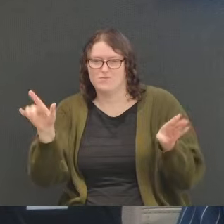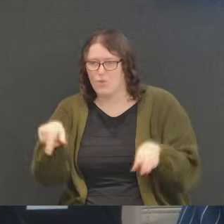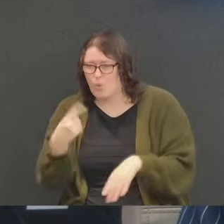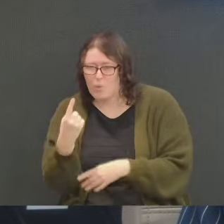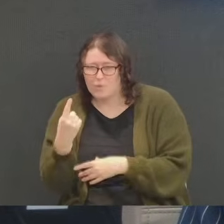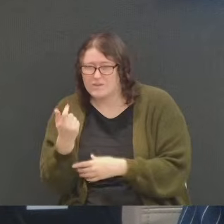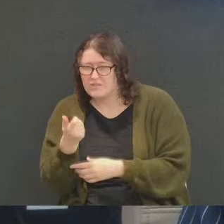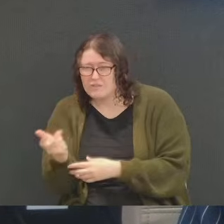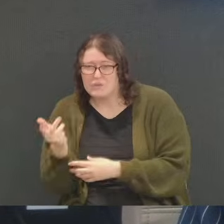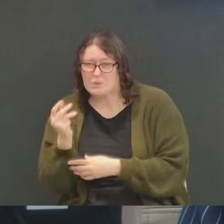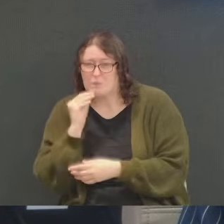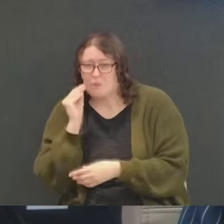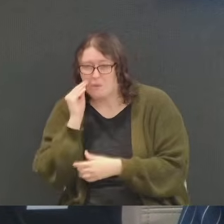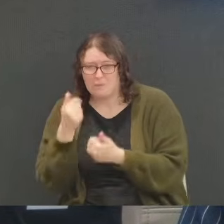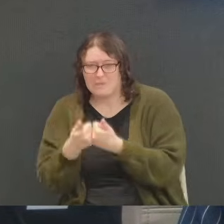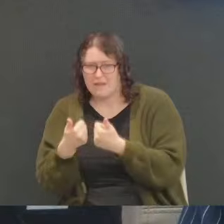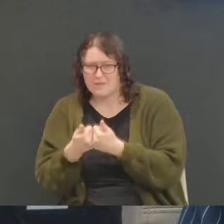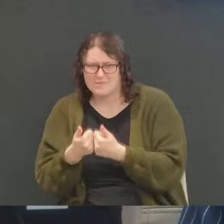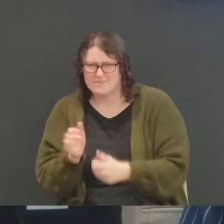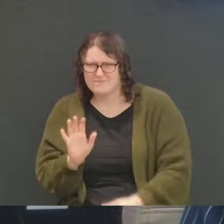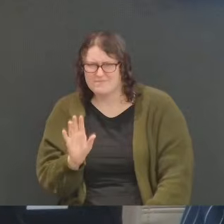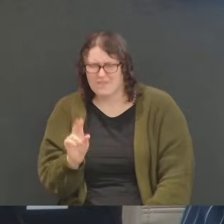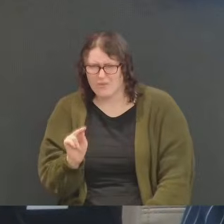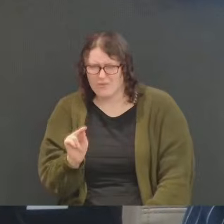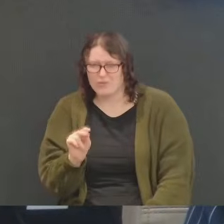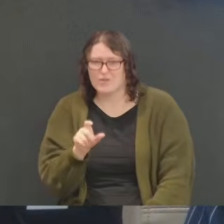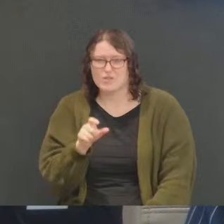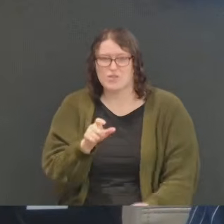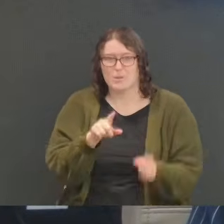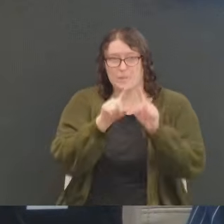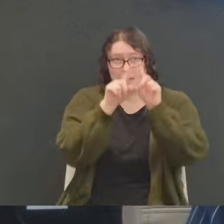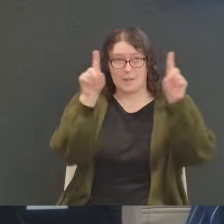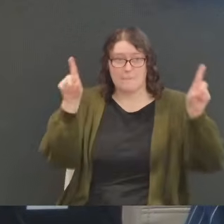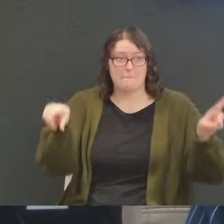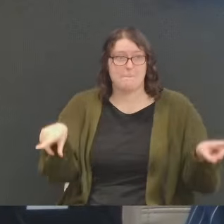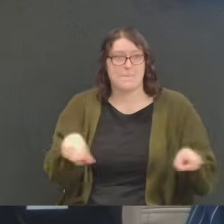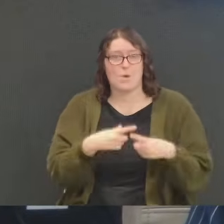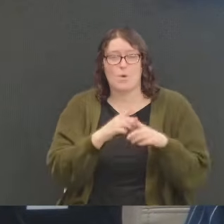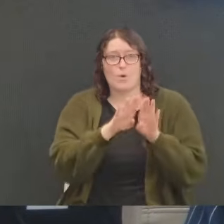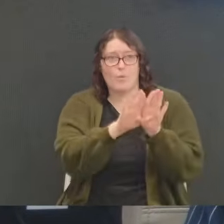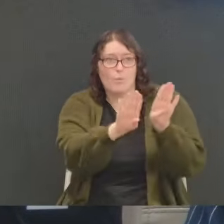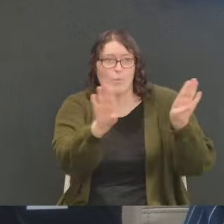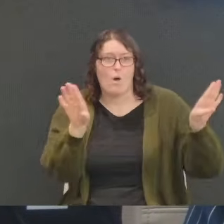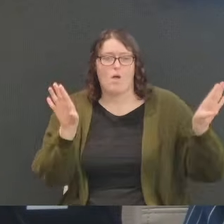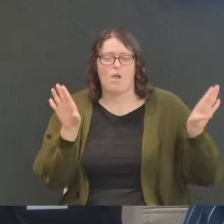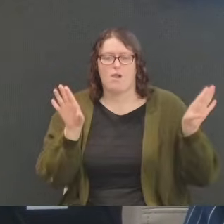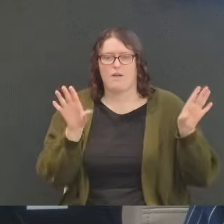home games. This should be a score. This should be a video wall, scoreboard for activities that